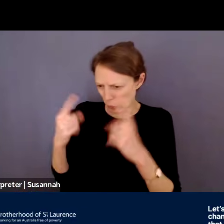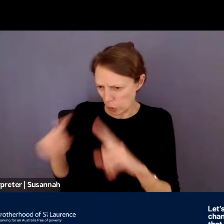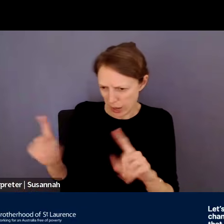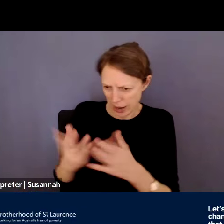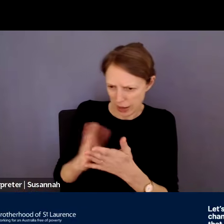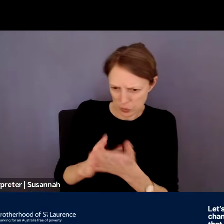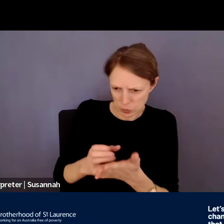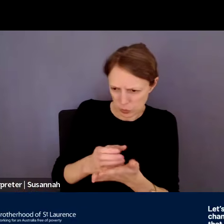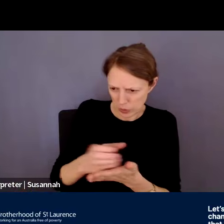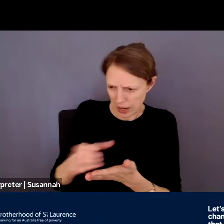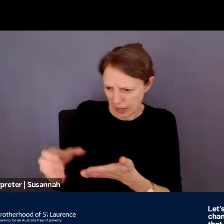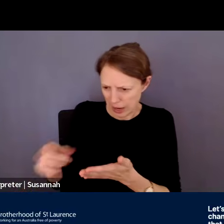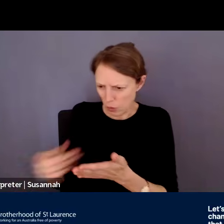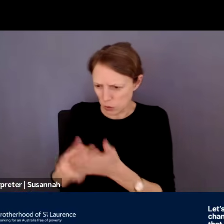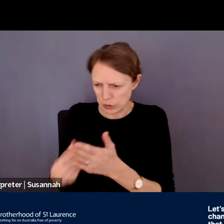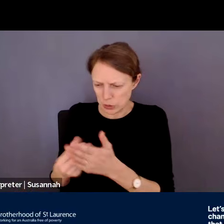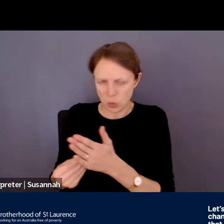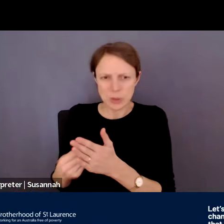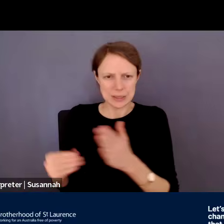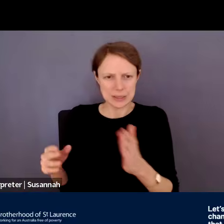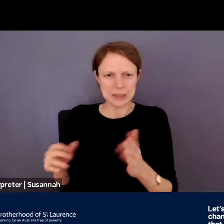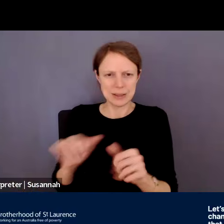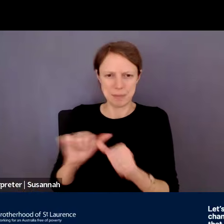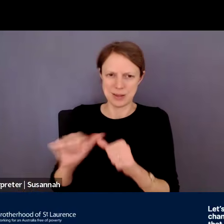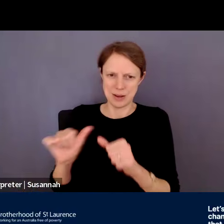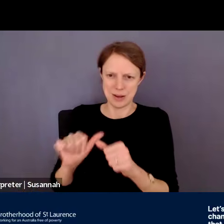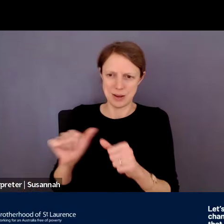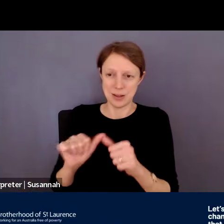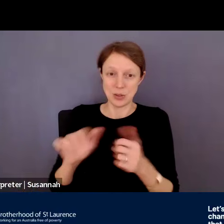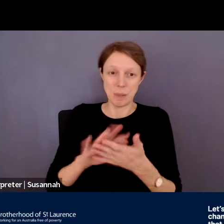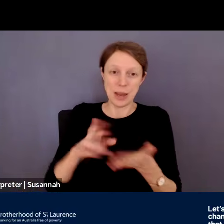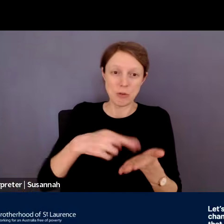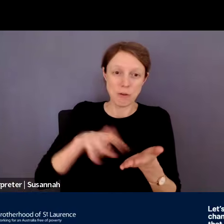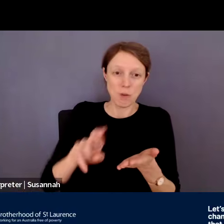local communities. So those referral pathways are going to look different, I suspect, in different